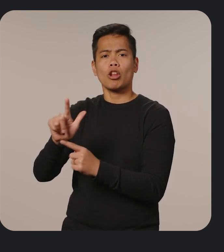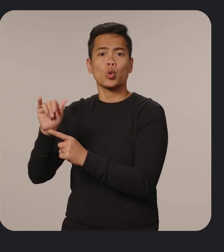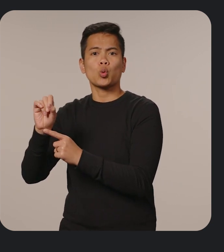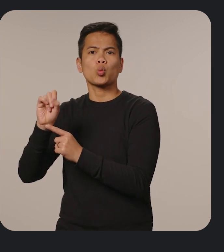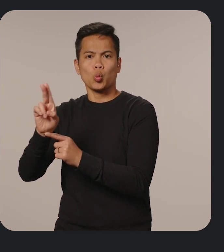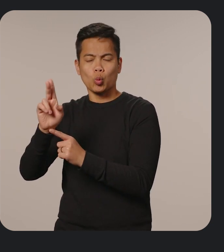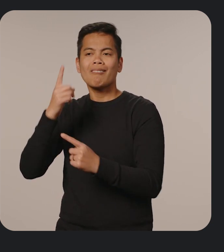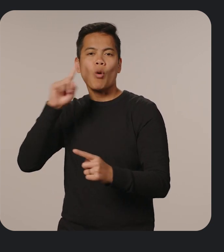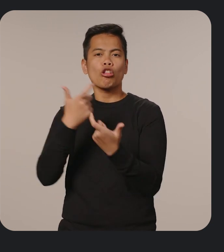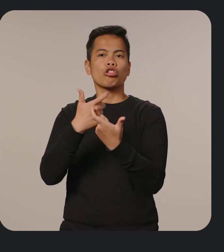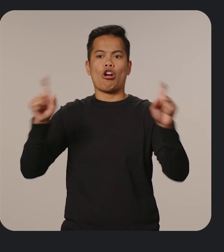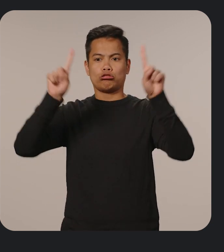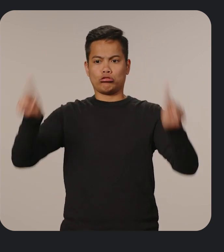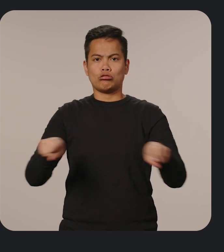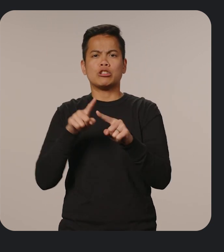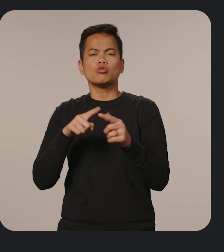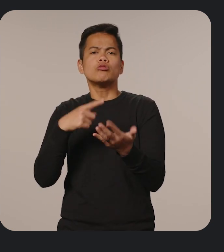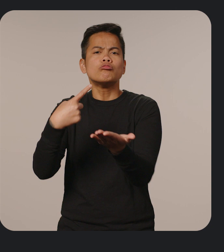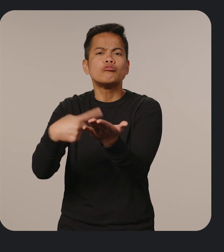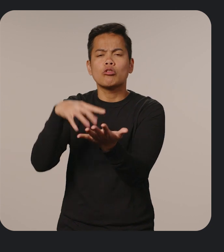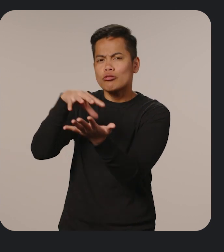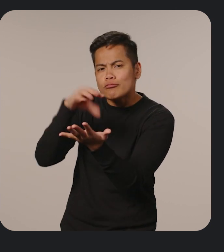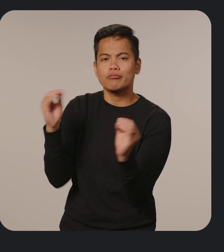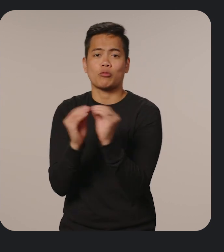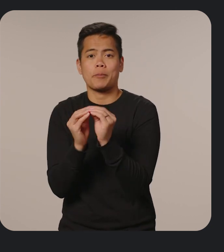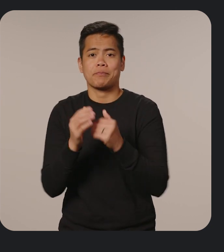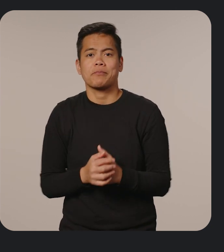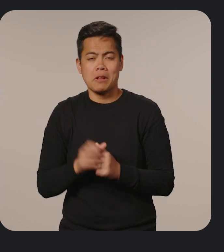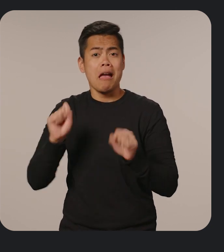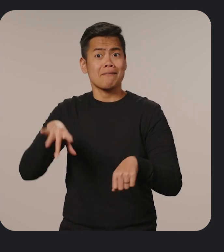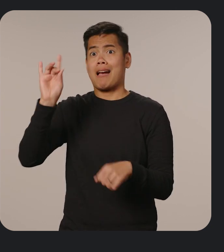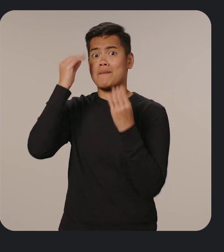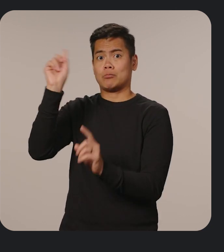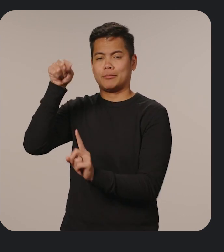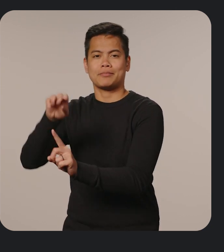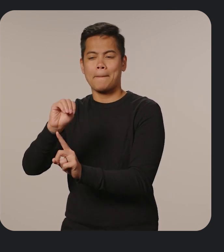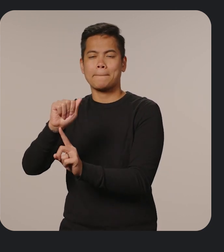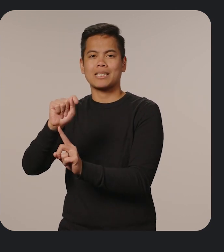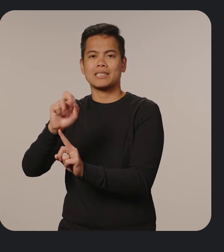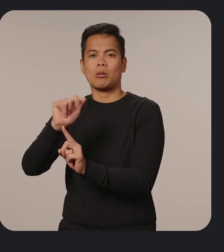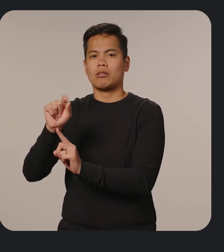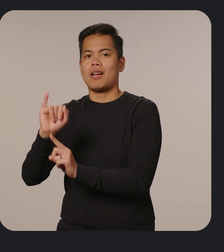You can find all of this on material.io. So that was a quick peek into all the new features of Material.